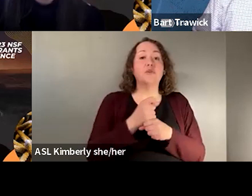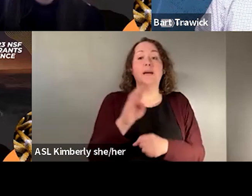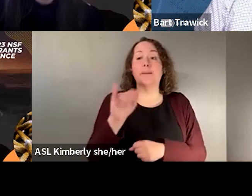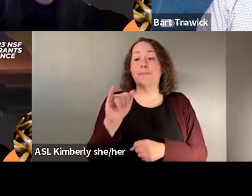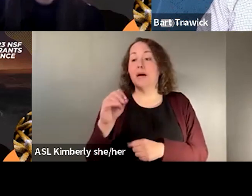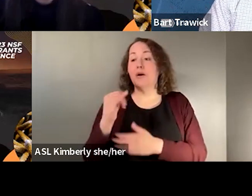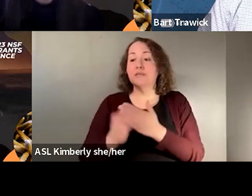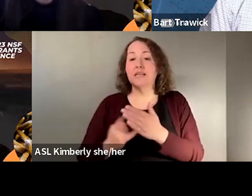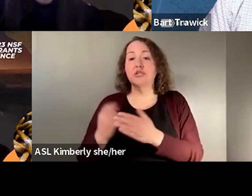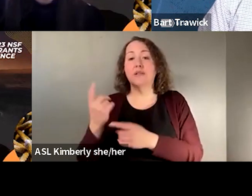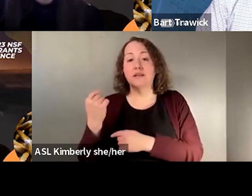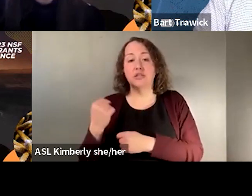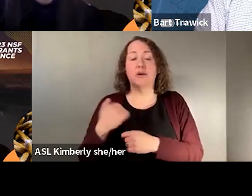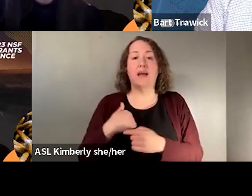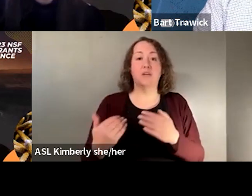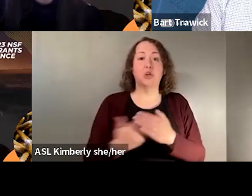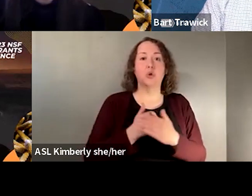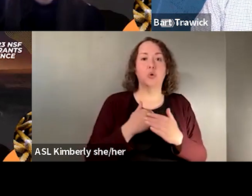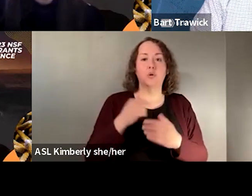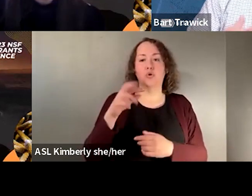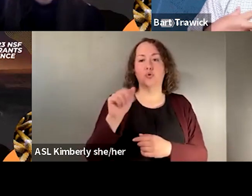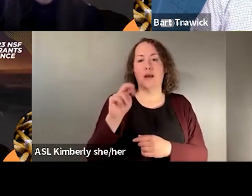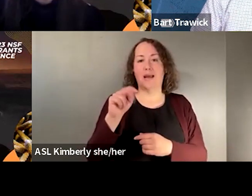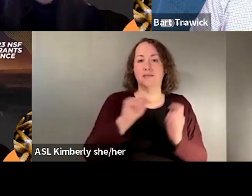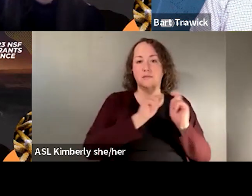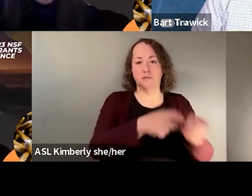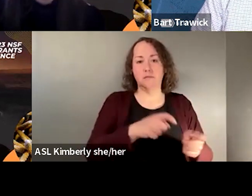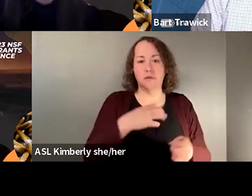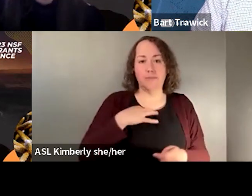you have a new grant application coming up and you're, like, oh -- need to update this bio --